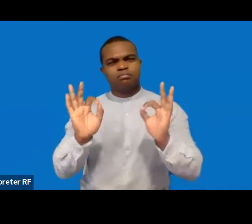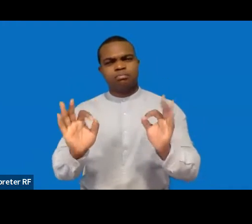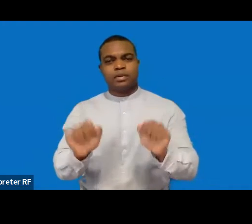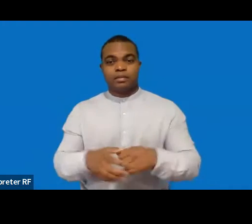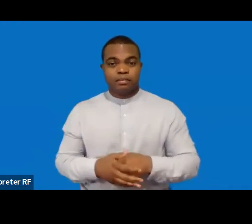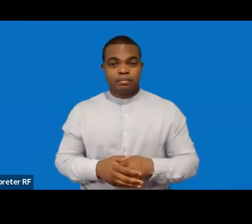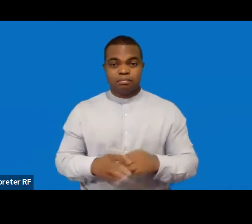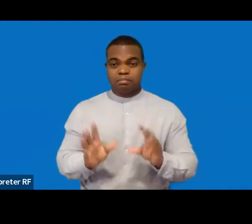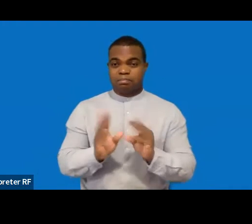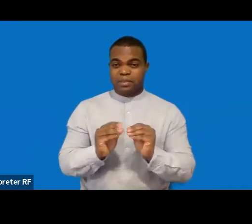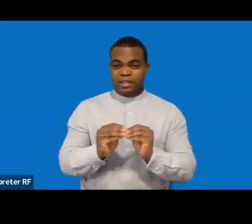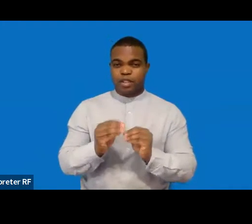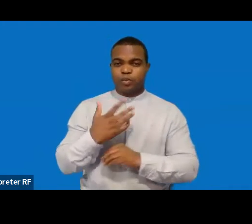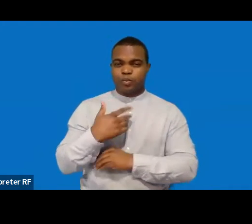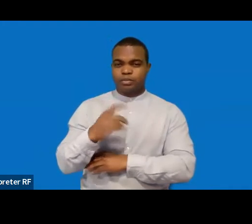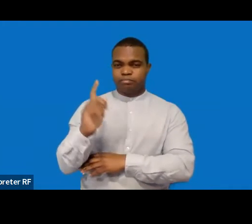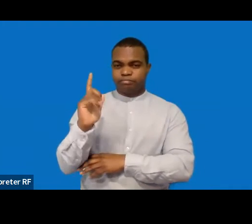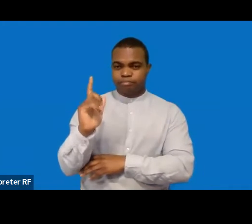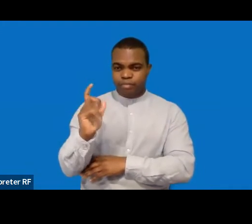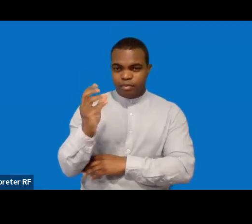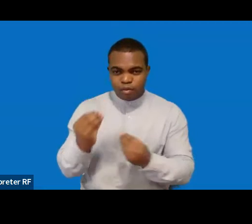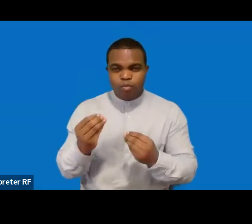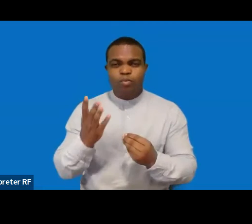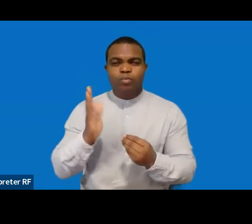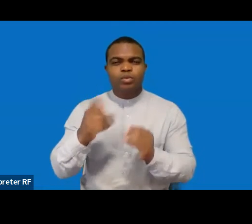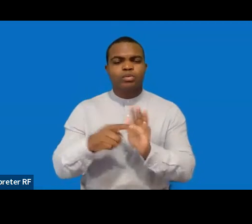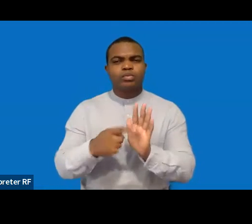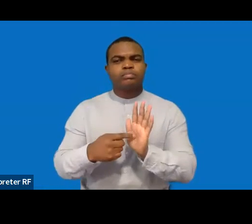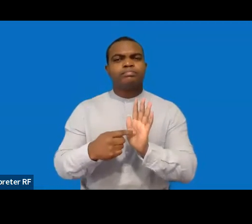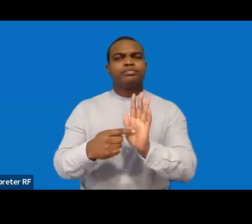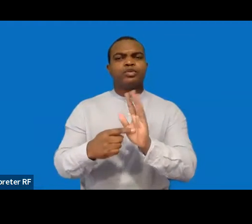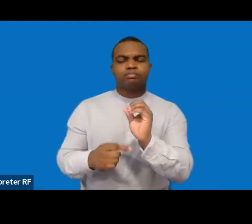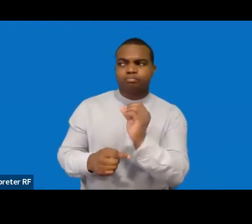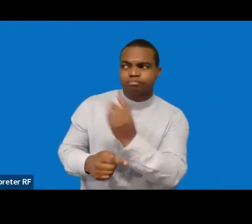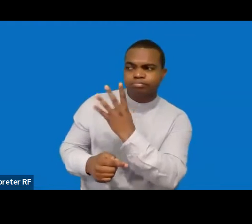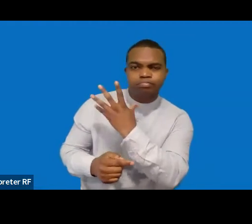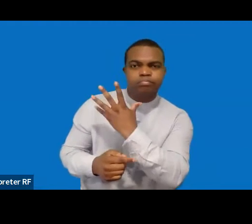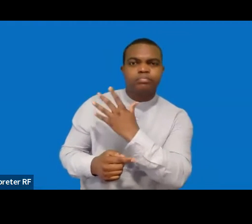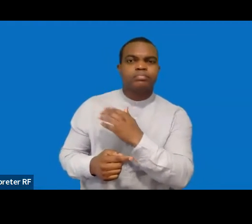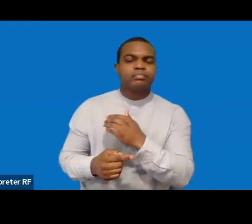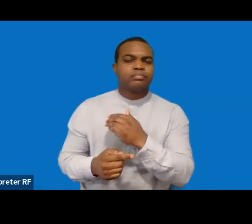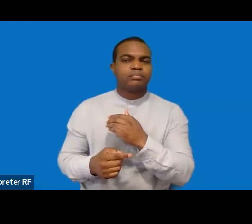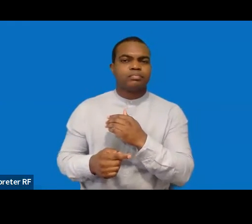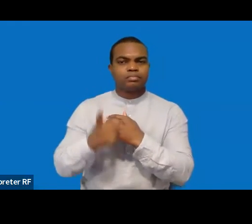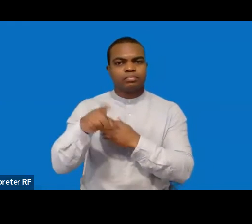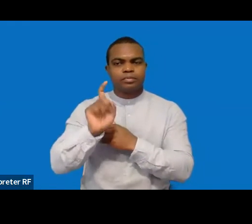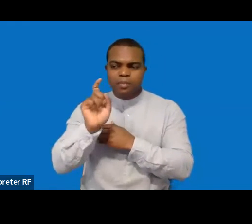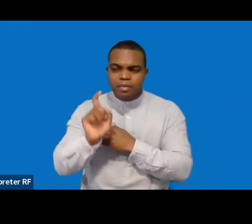Now, passing for this webinar. The title is: "The European Disability Card: from proposal to reality".